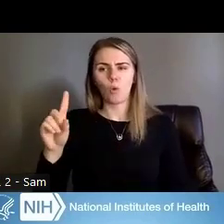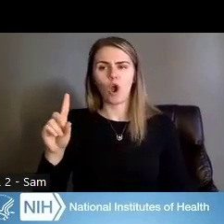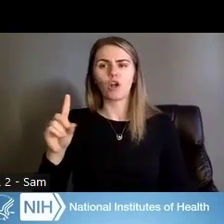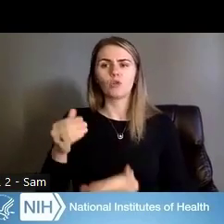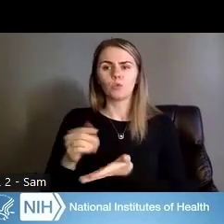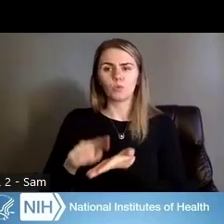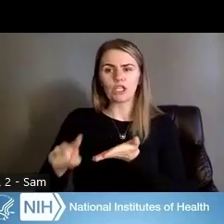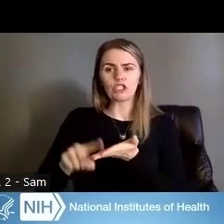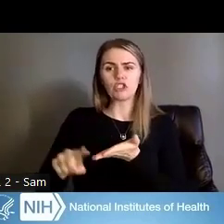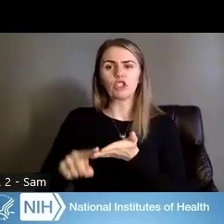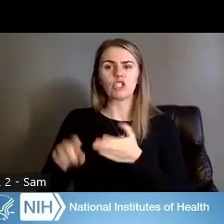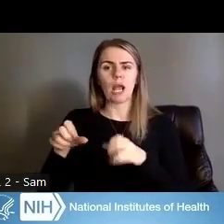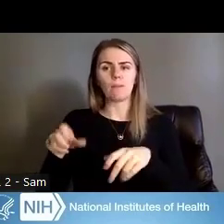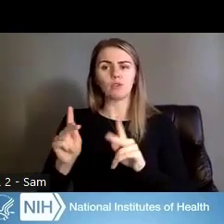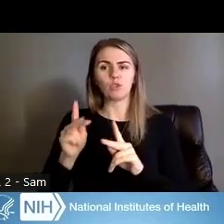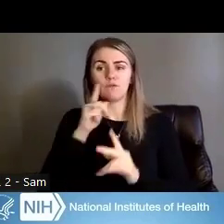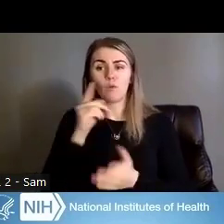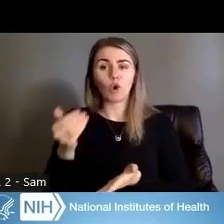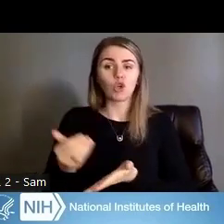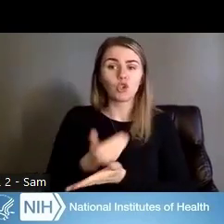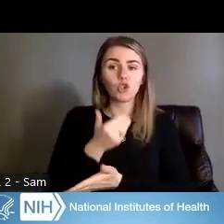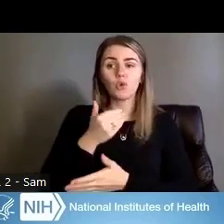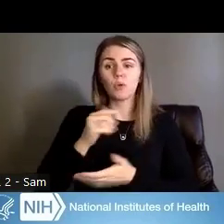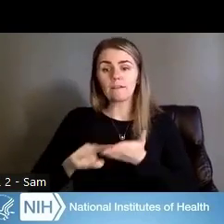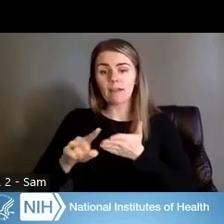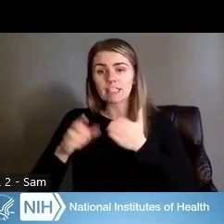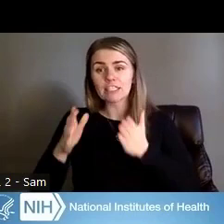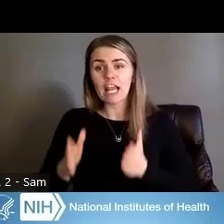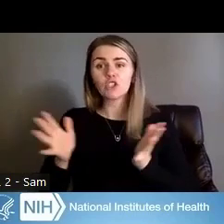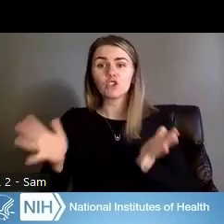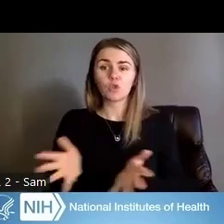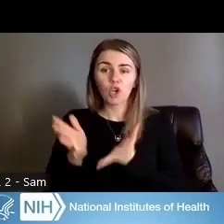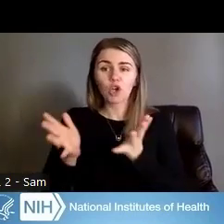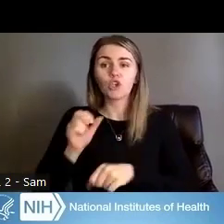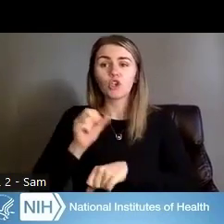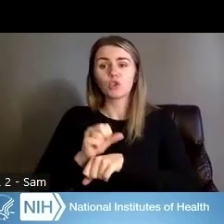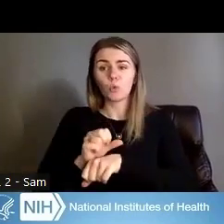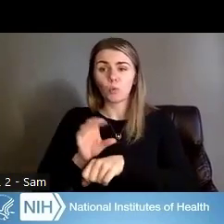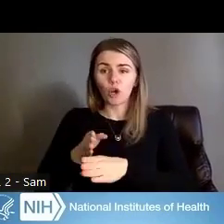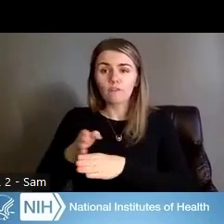investigators to promote workforce diversity. NIGMS has our MIRA program.